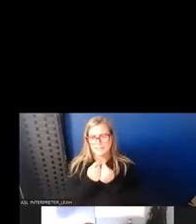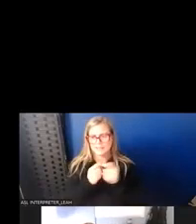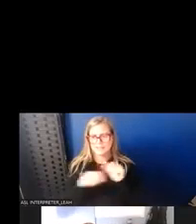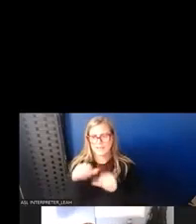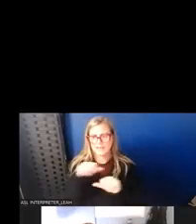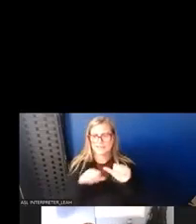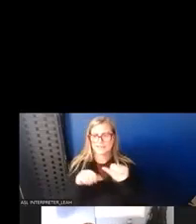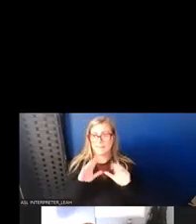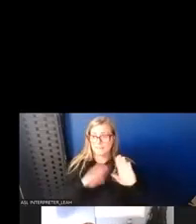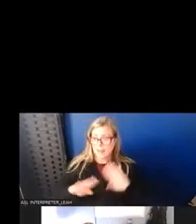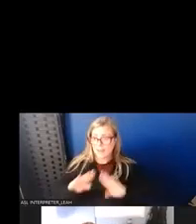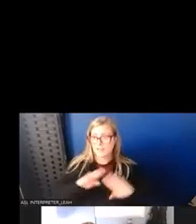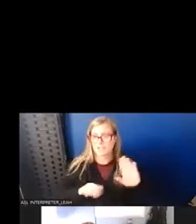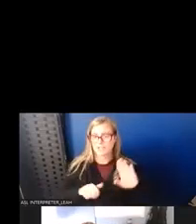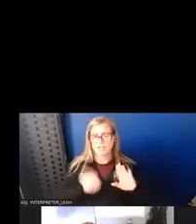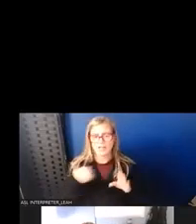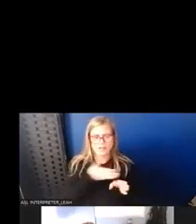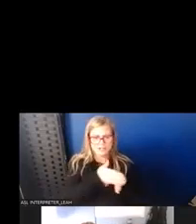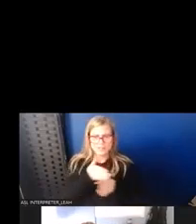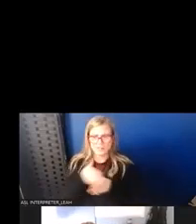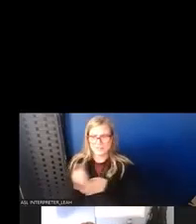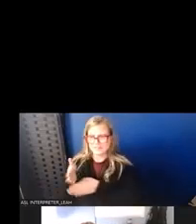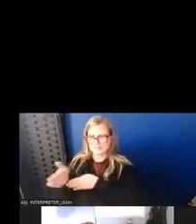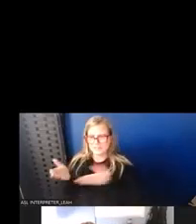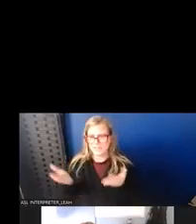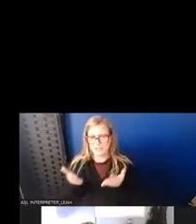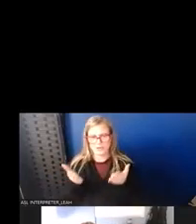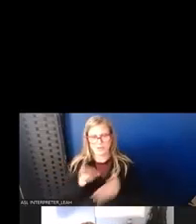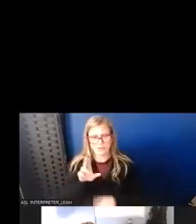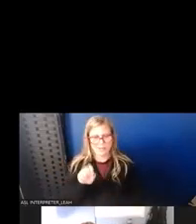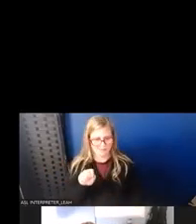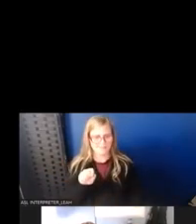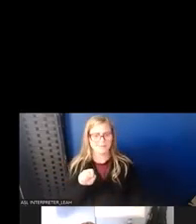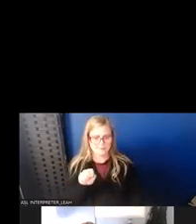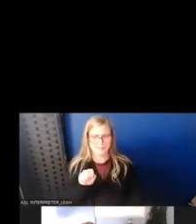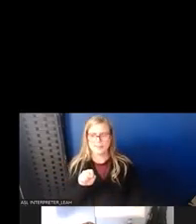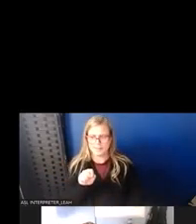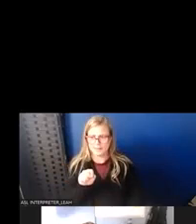disciplines in the United States and across the world.